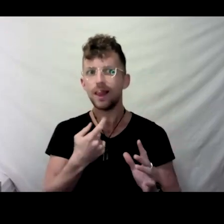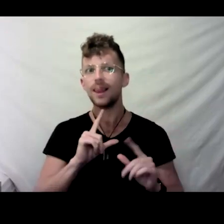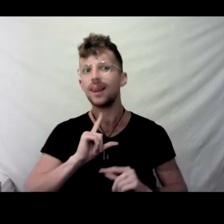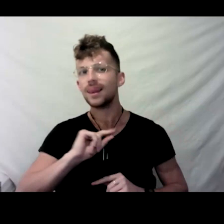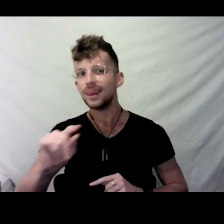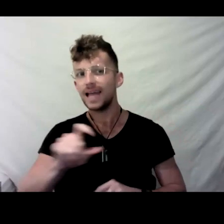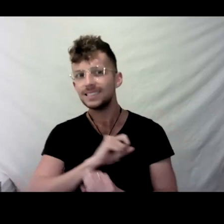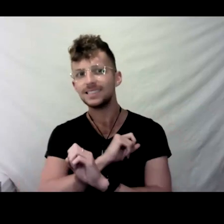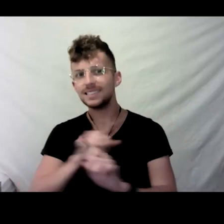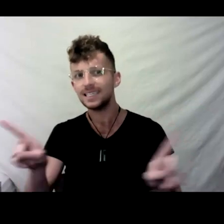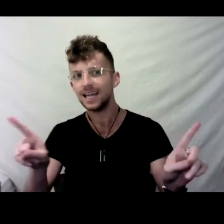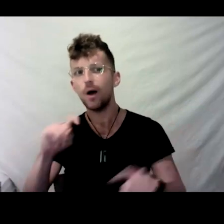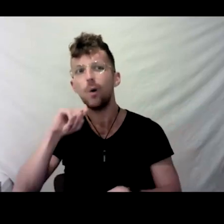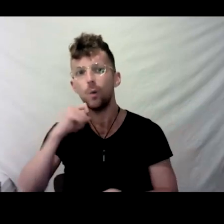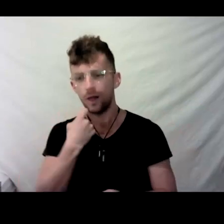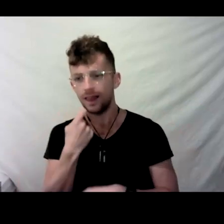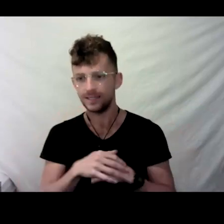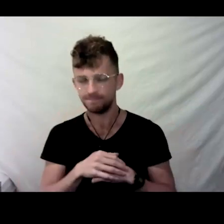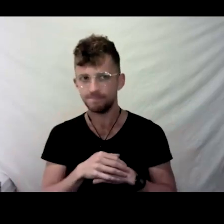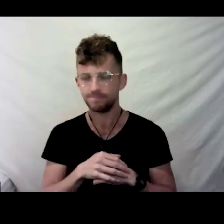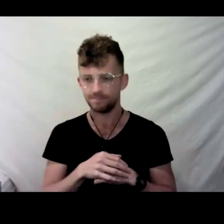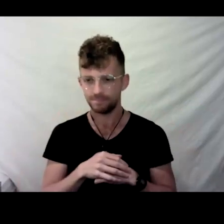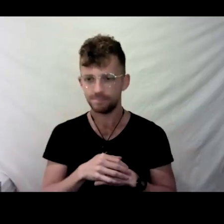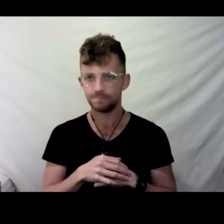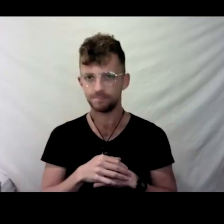If we don’t get to the questions you had today.